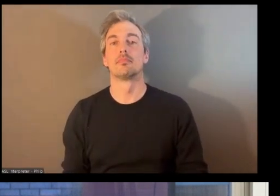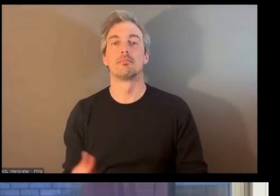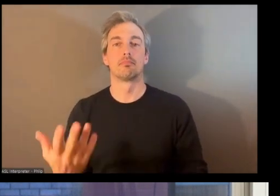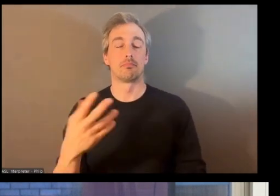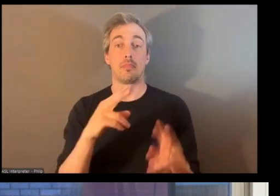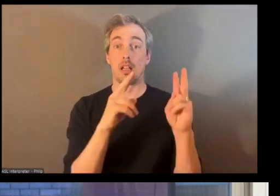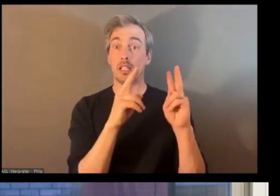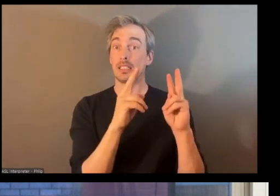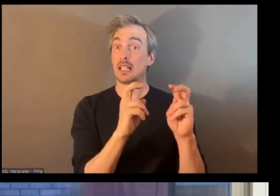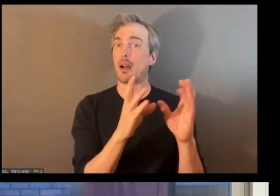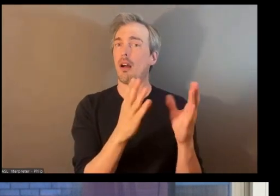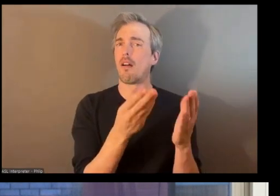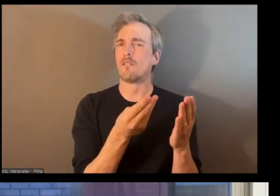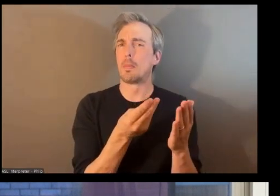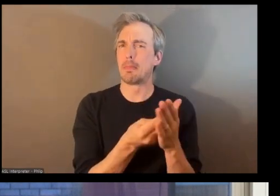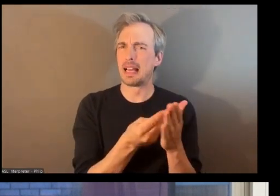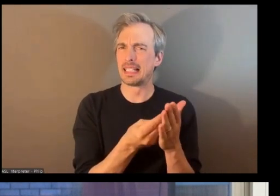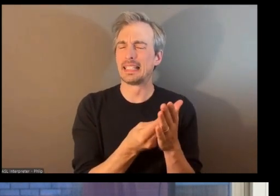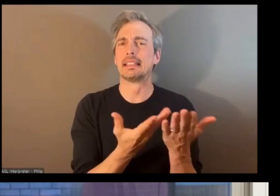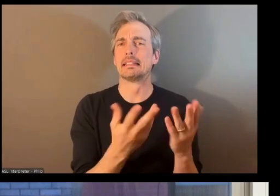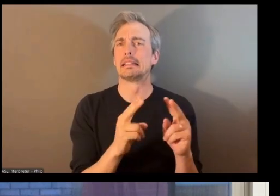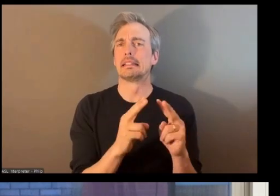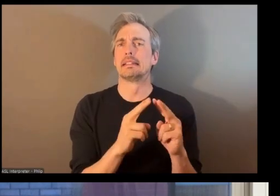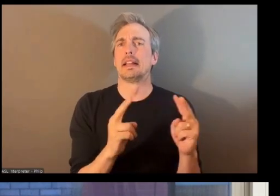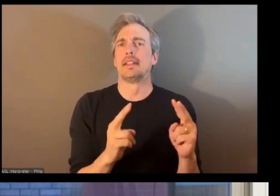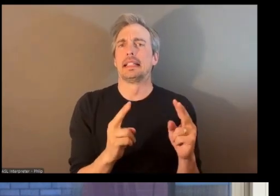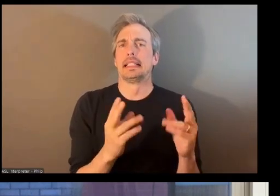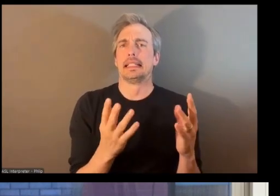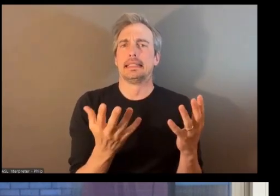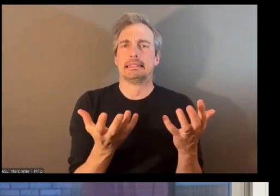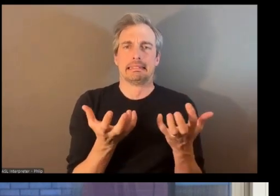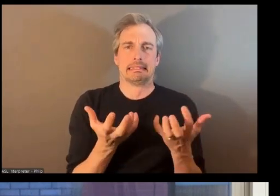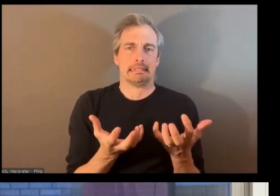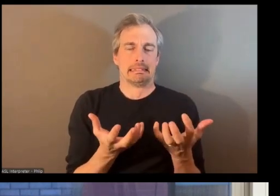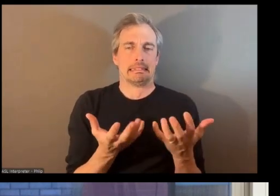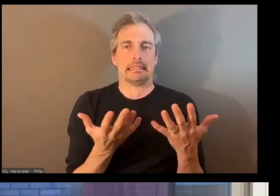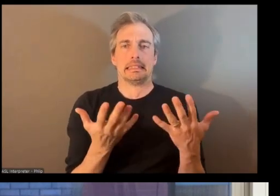and can be nerve-wracking, and anxiety-inducing, for a bunch of people. And...